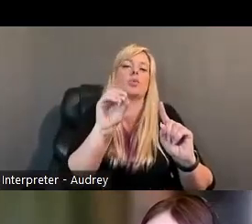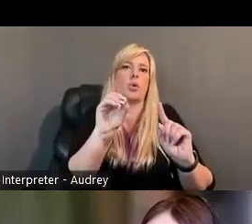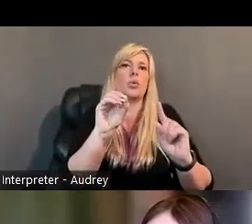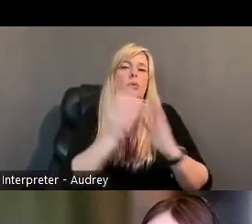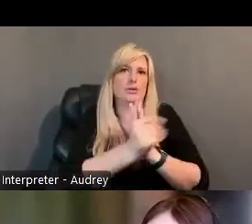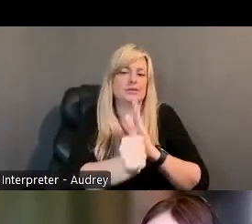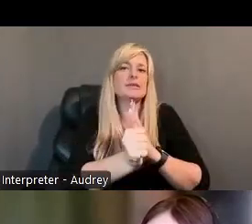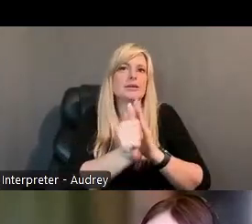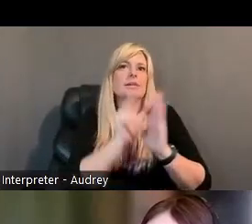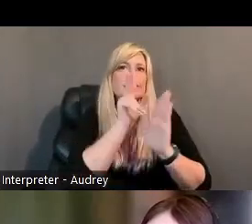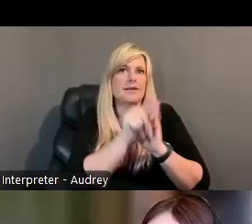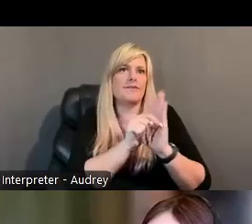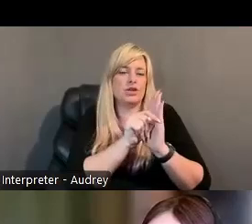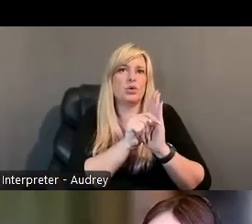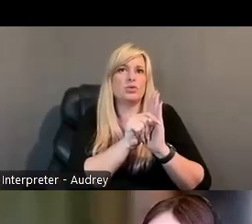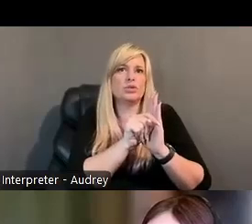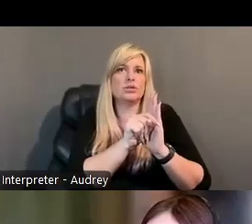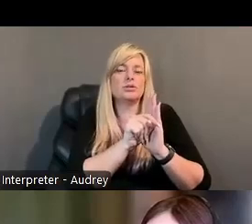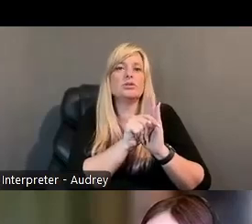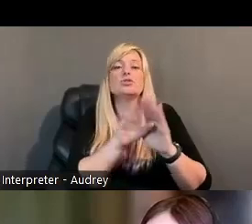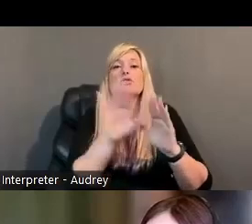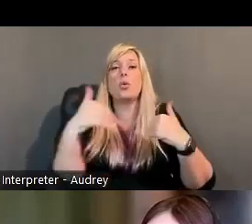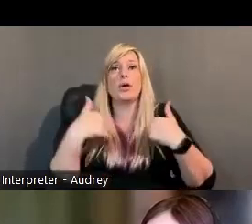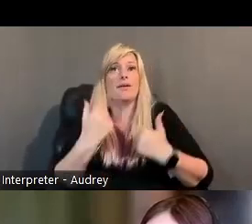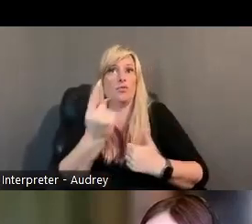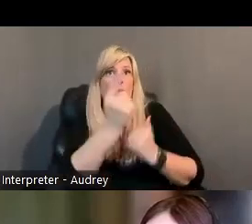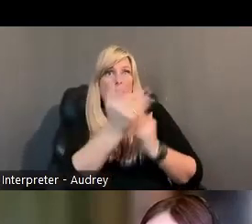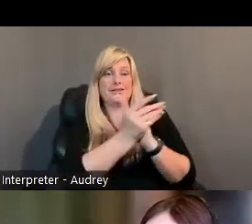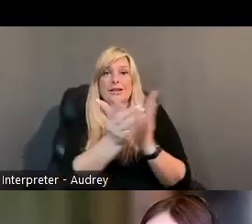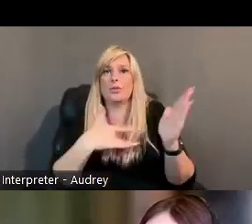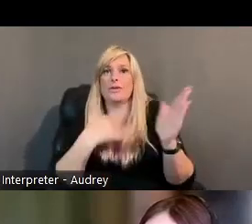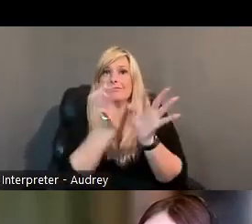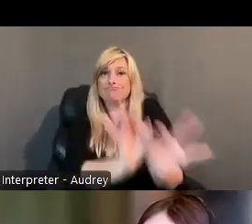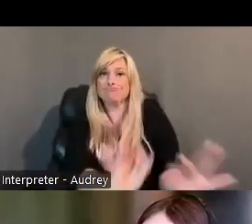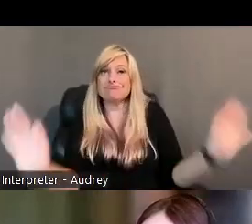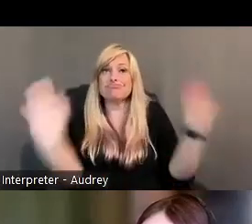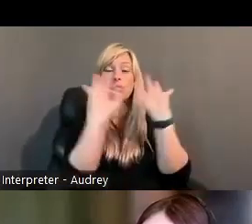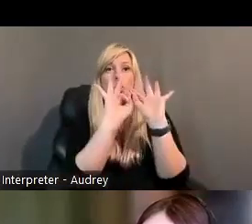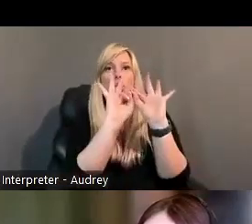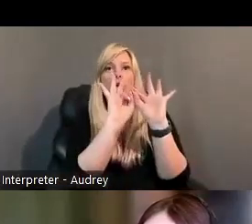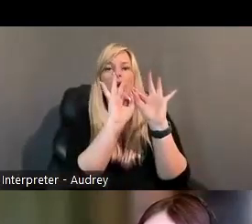larger skills. So we take a skill that's really important, break it down into micro skills,